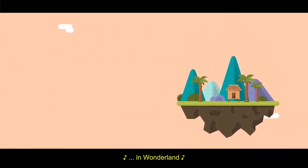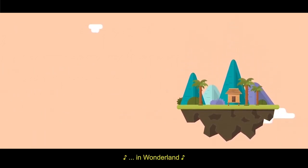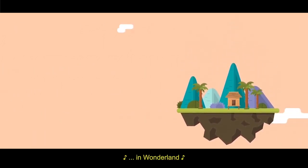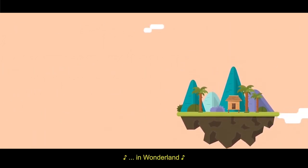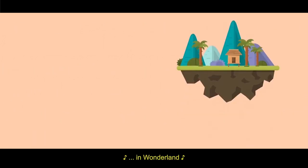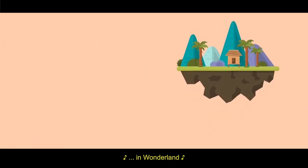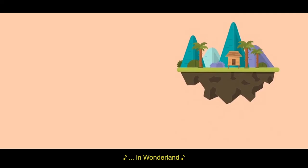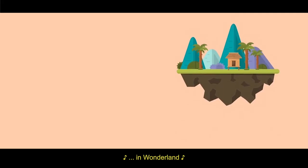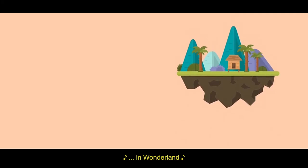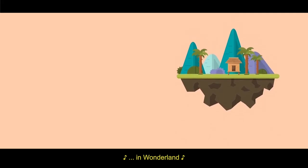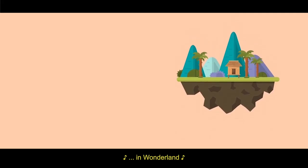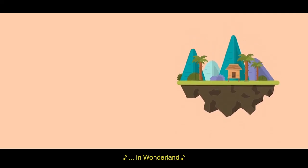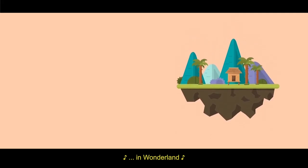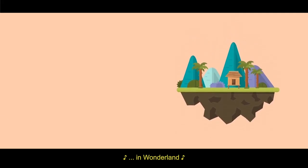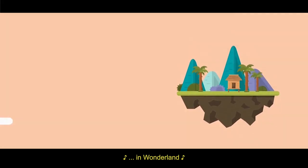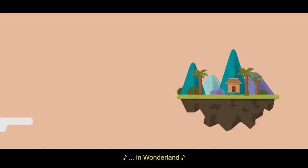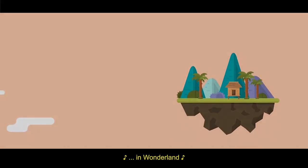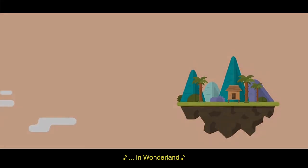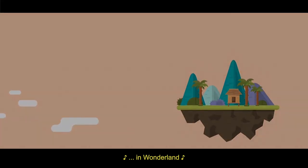... in Wonderland